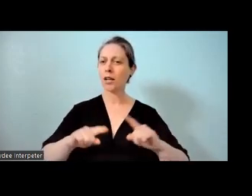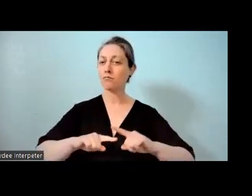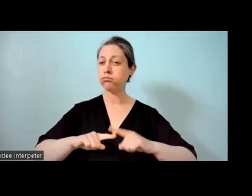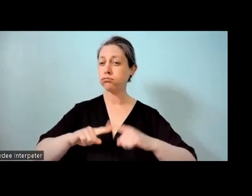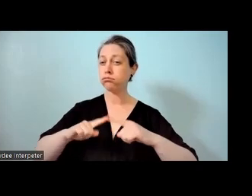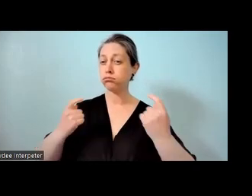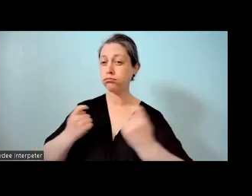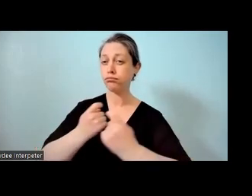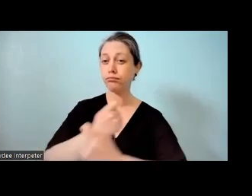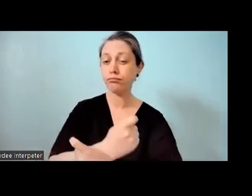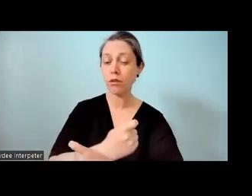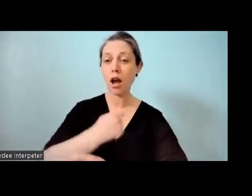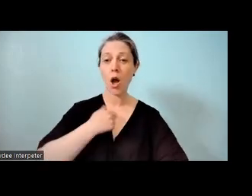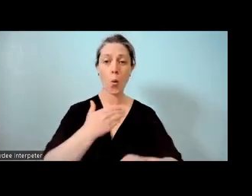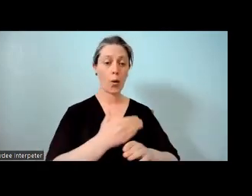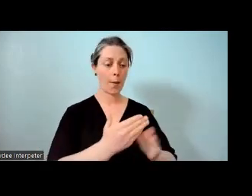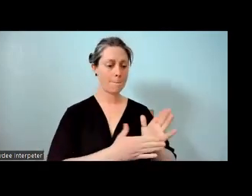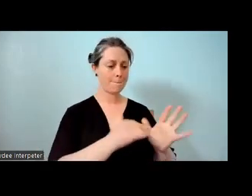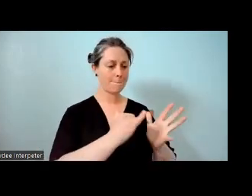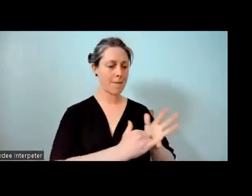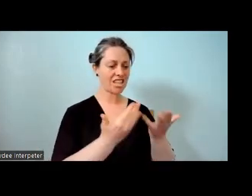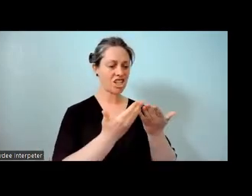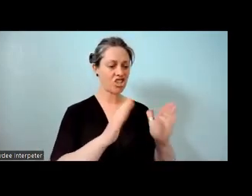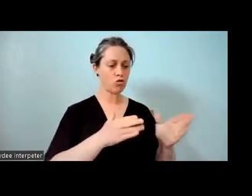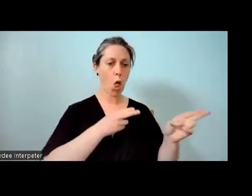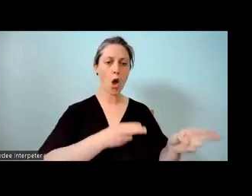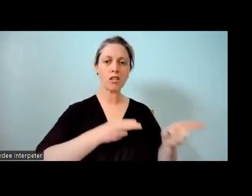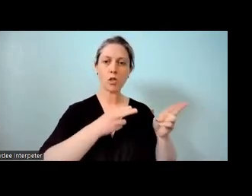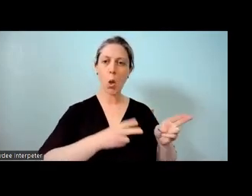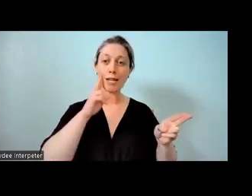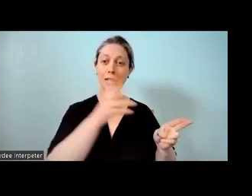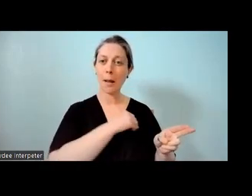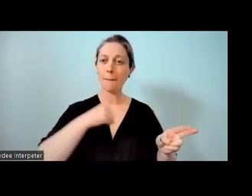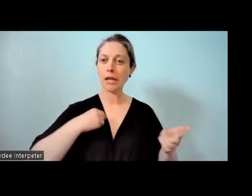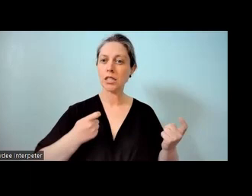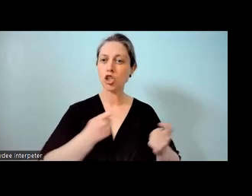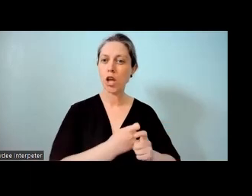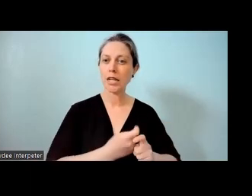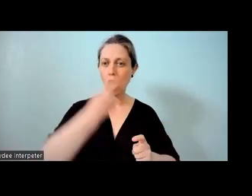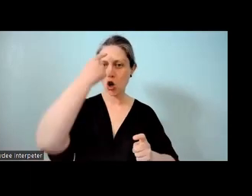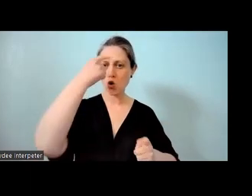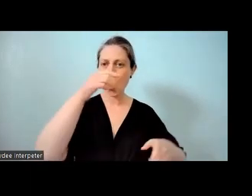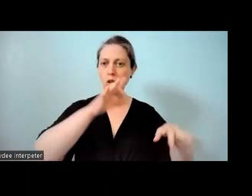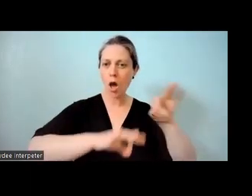I was working at Mass General Hospital watching changes in medicine, in neuroscience, in nutrition